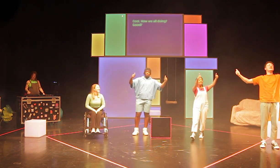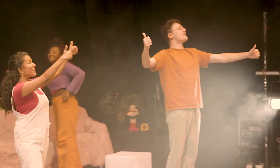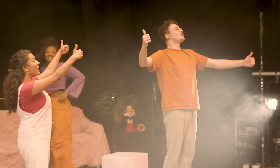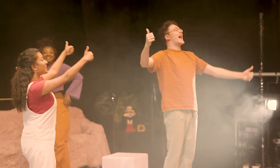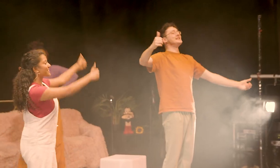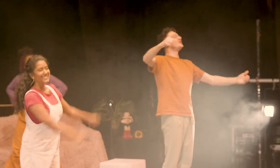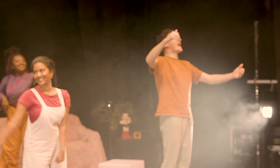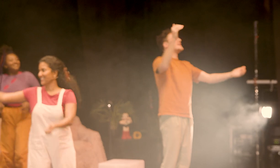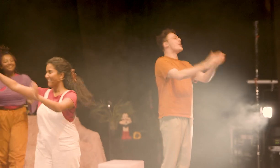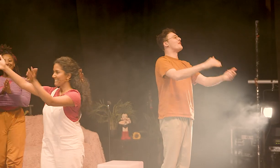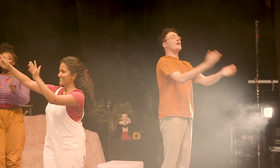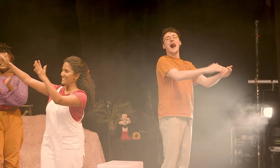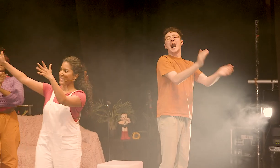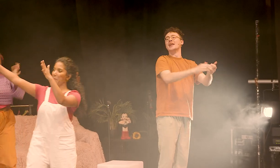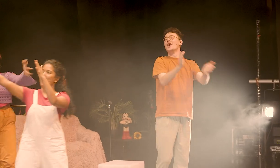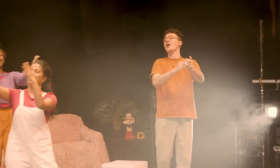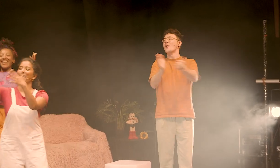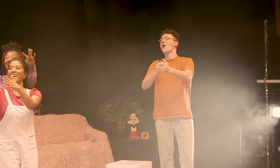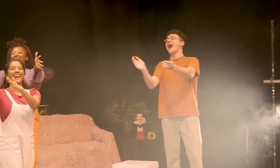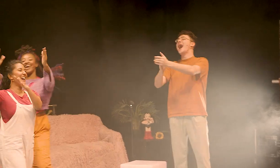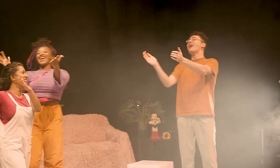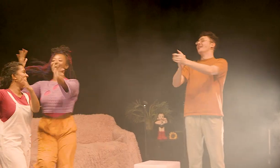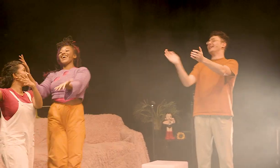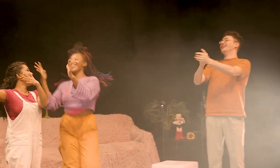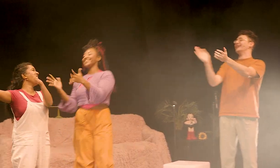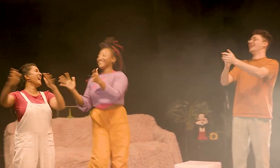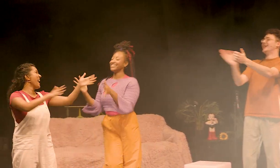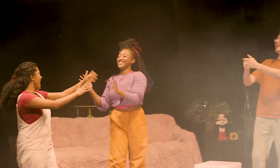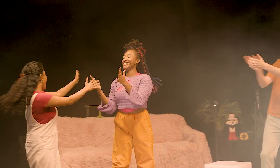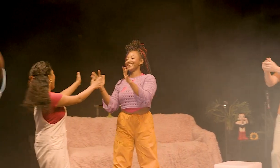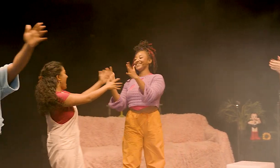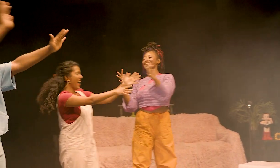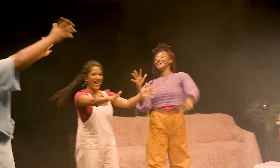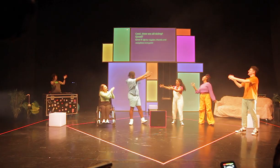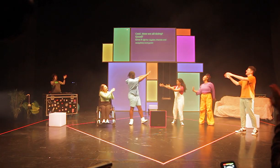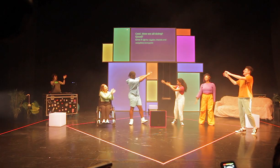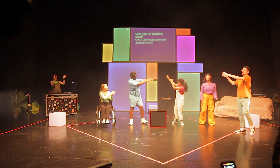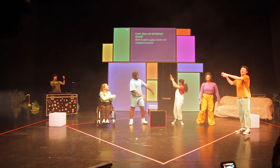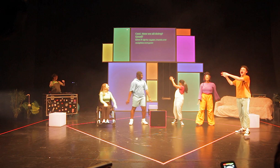Give it up for Jayden and Chandu everyone!